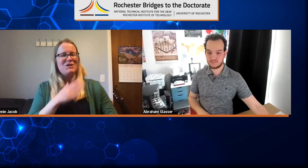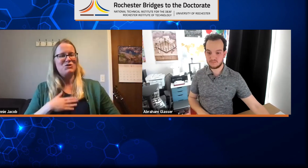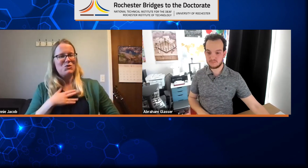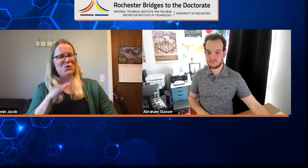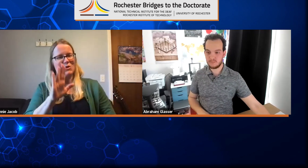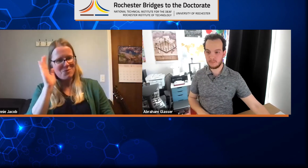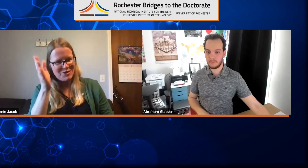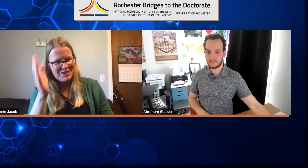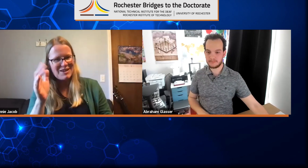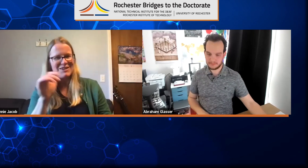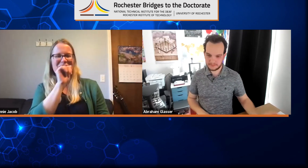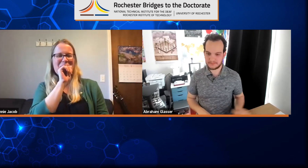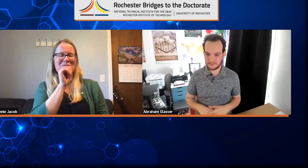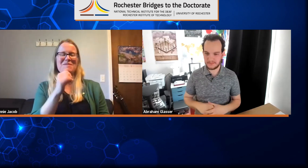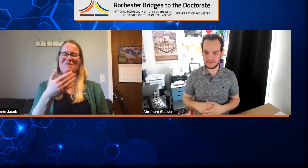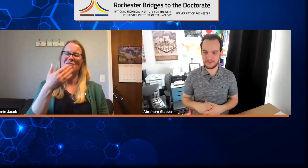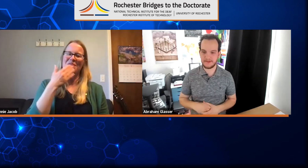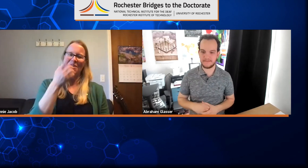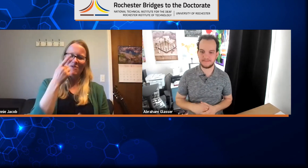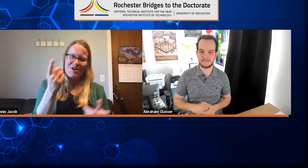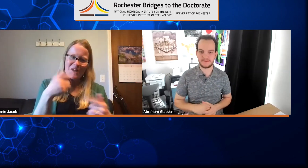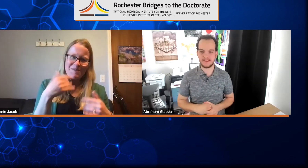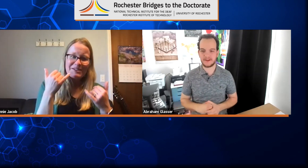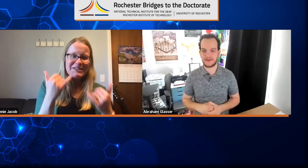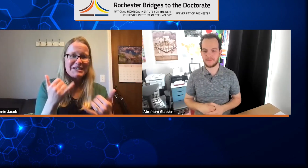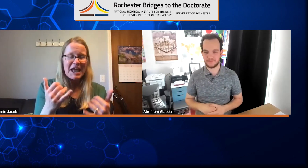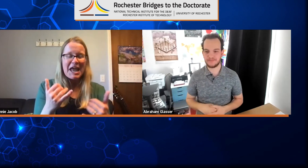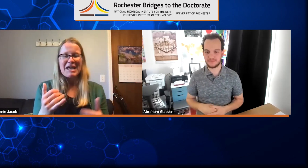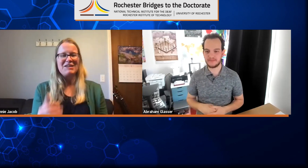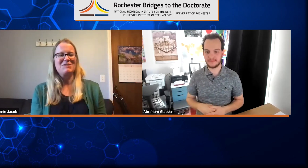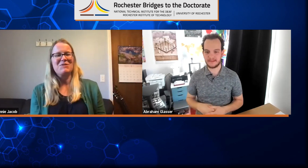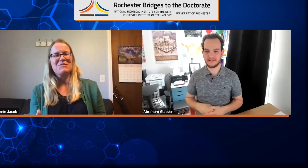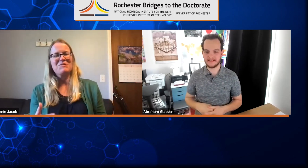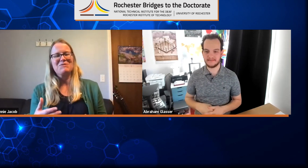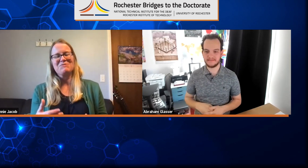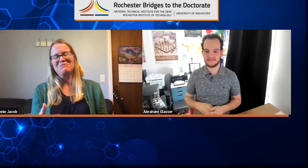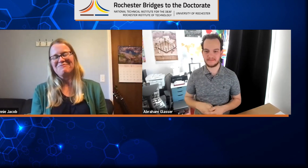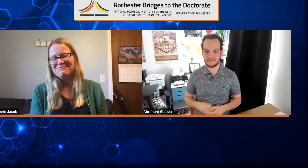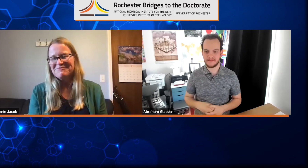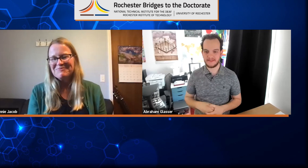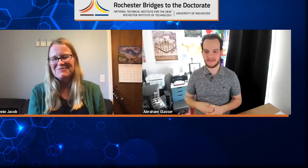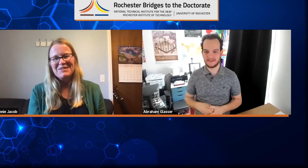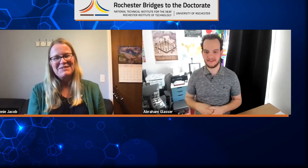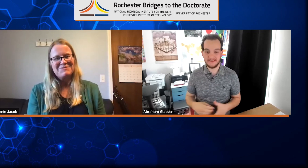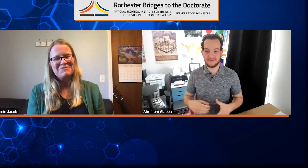Well, I very much enjoyed your presentation, Abraham. Thank you for presenting for us today.